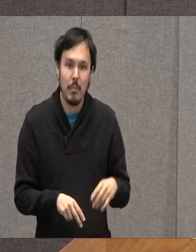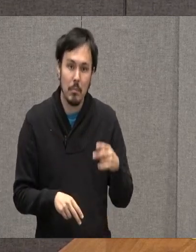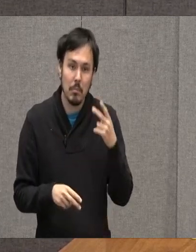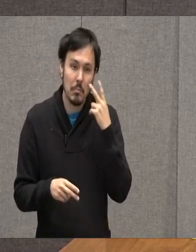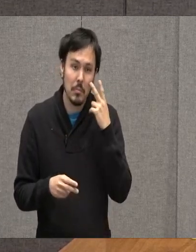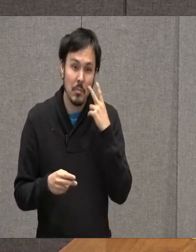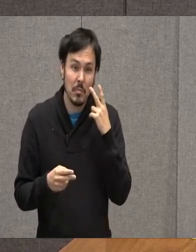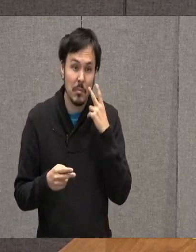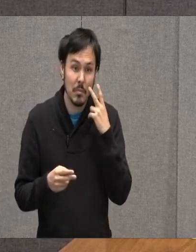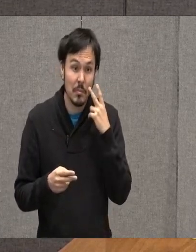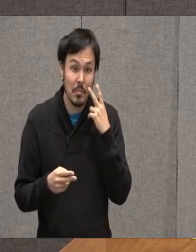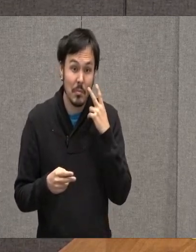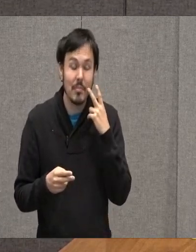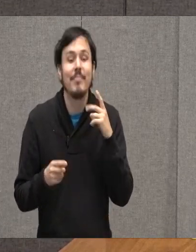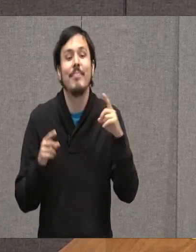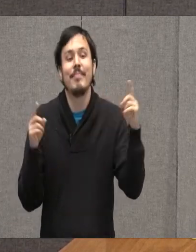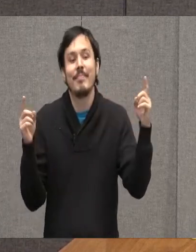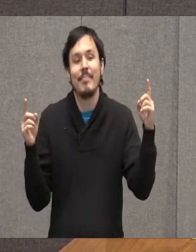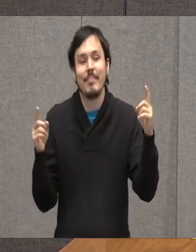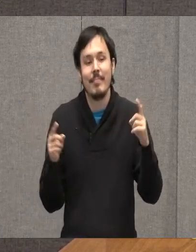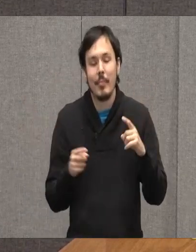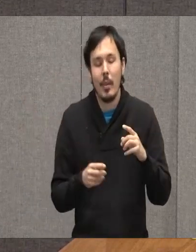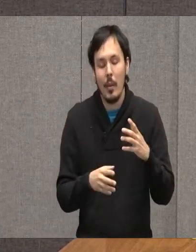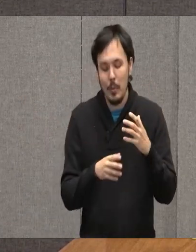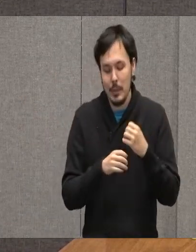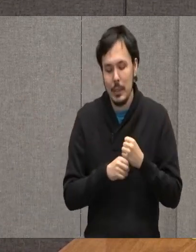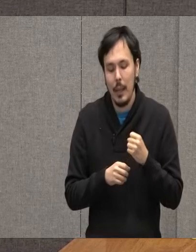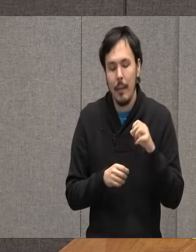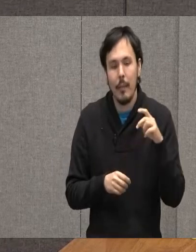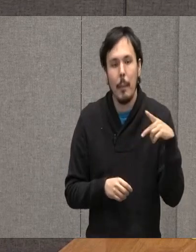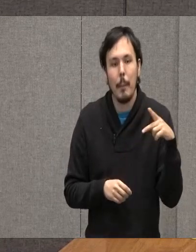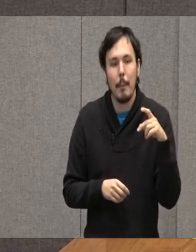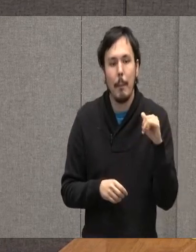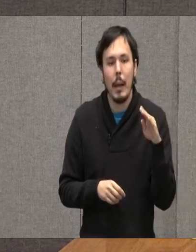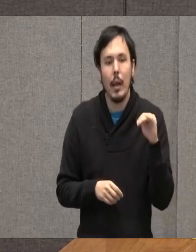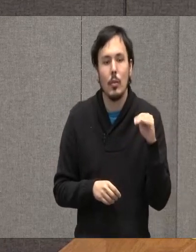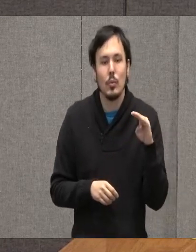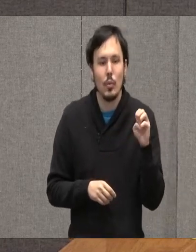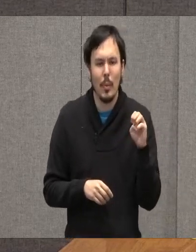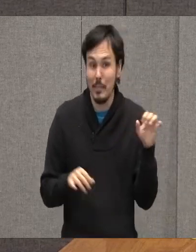We did get a palindrome, this one that I used as my example actually, right.